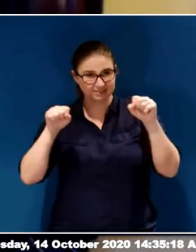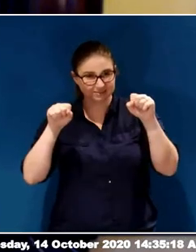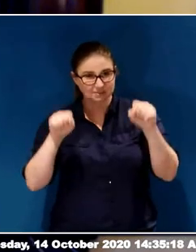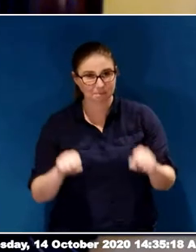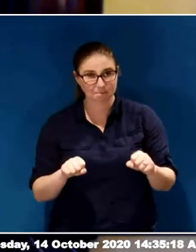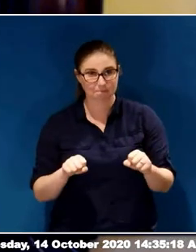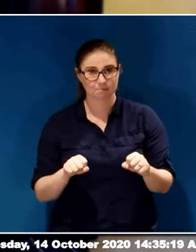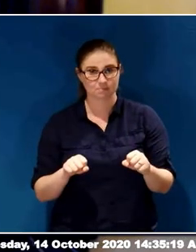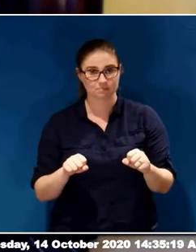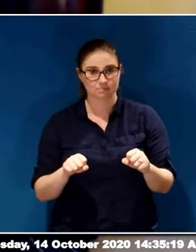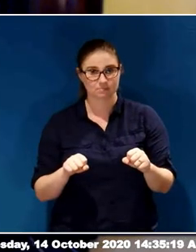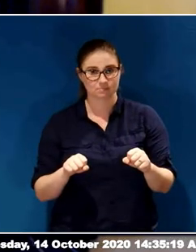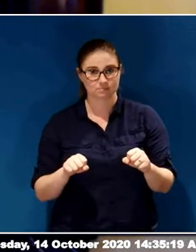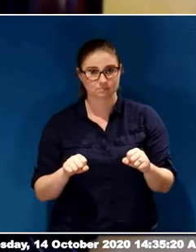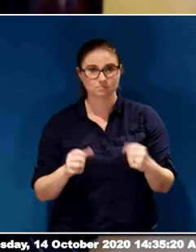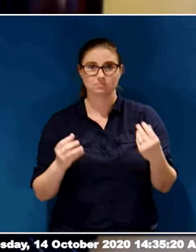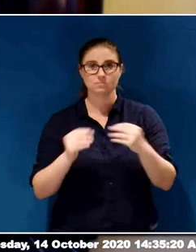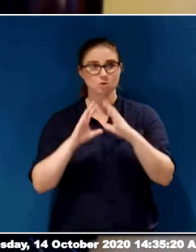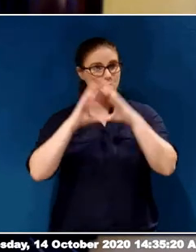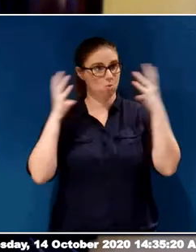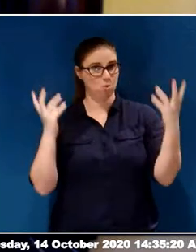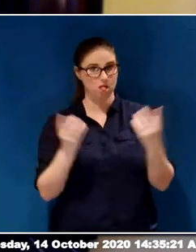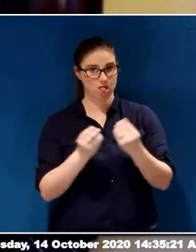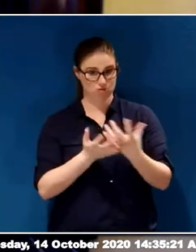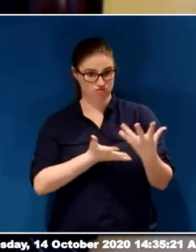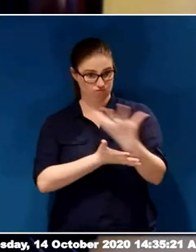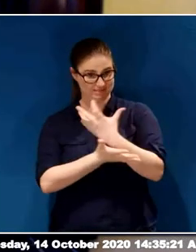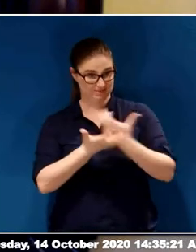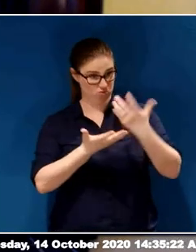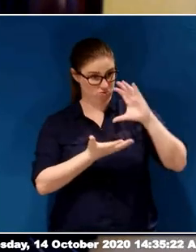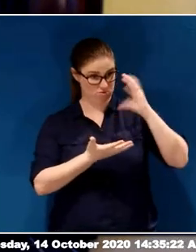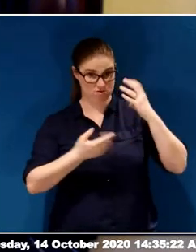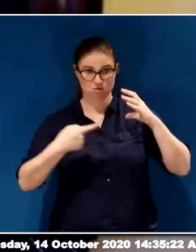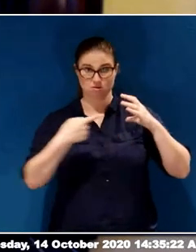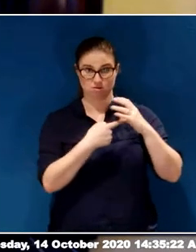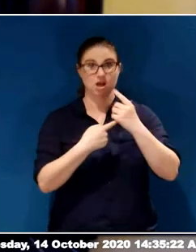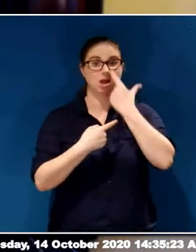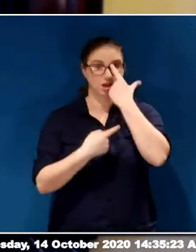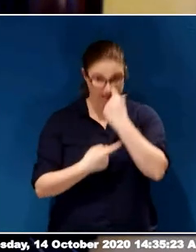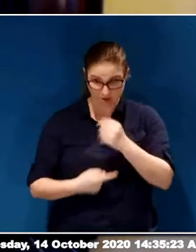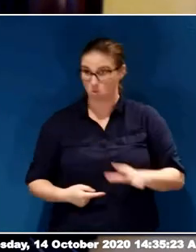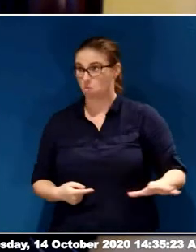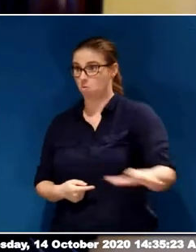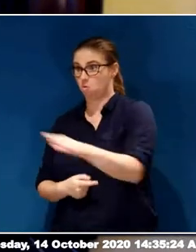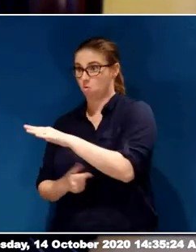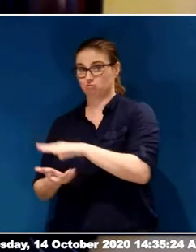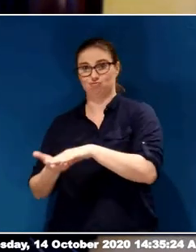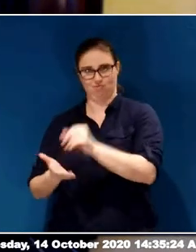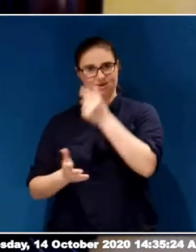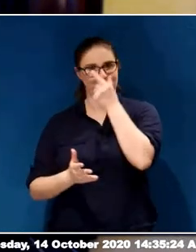available to all students on the basis of need would overcome the complexity of this problem.